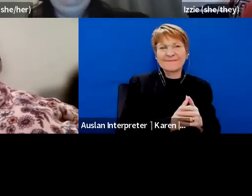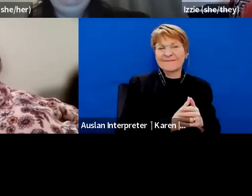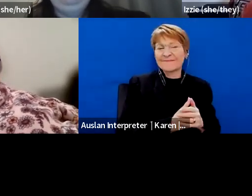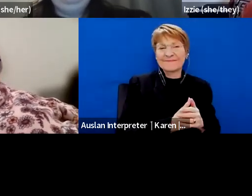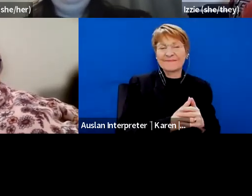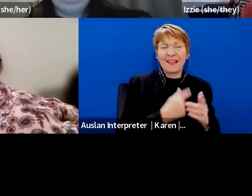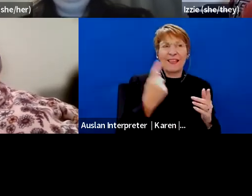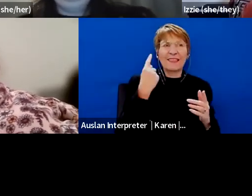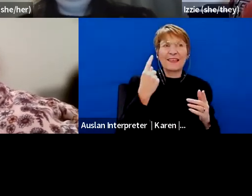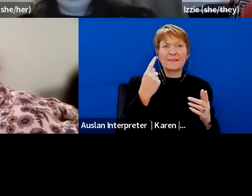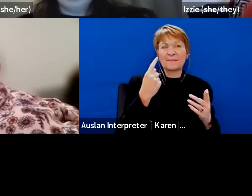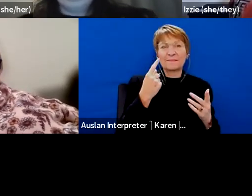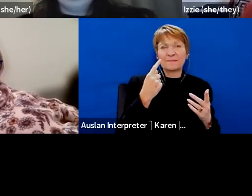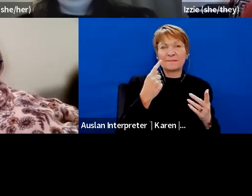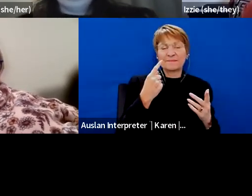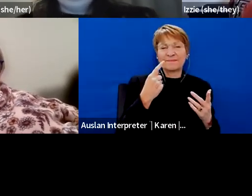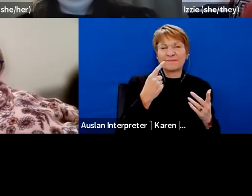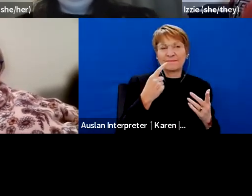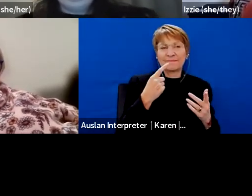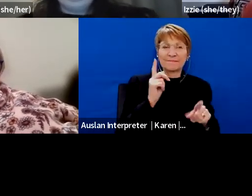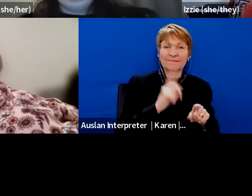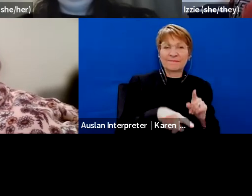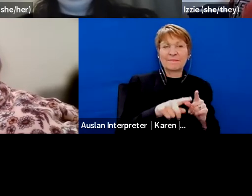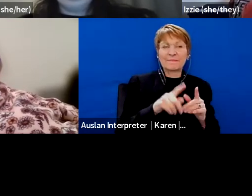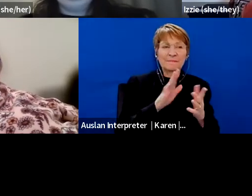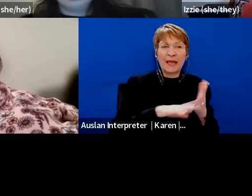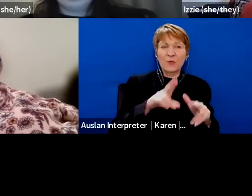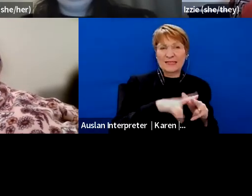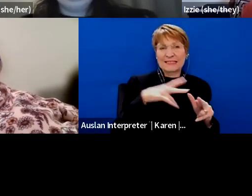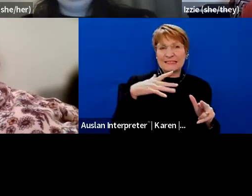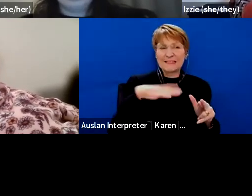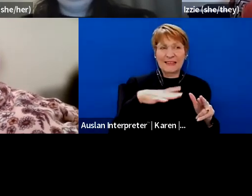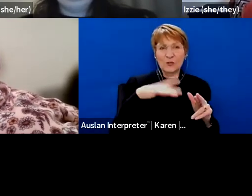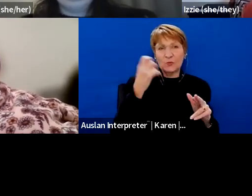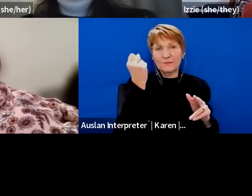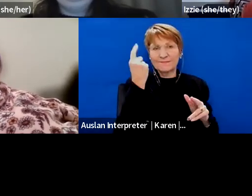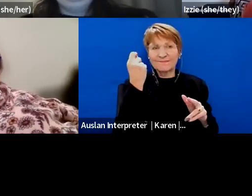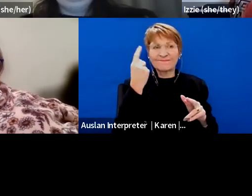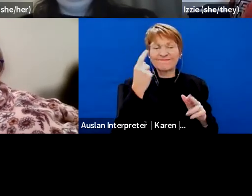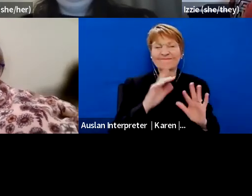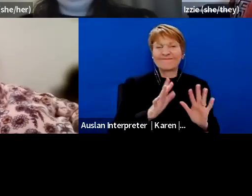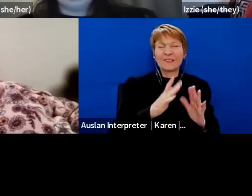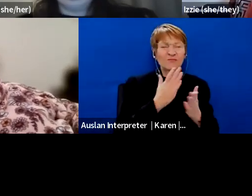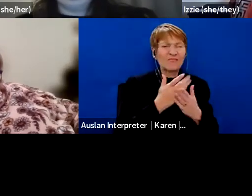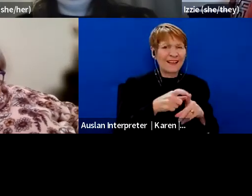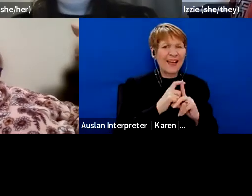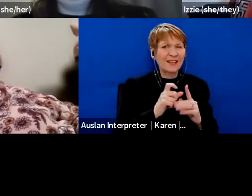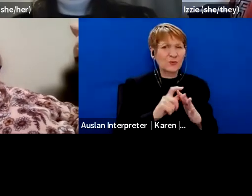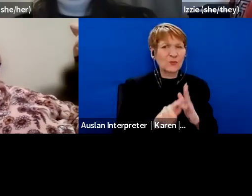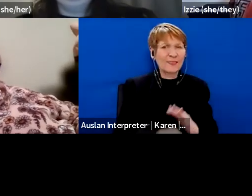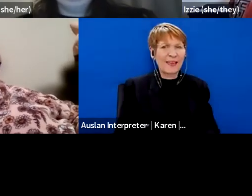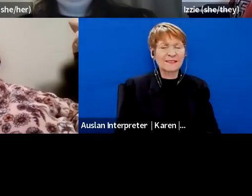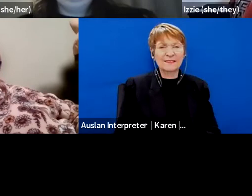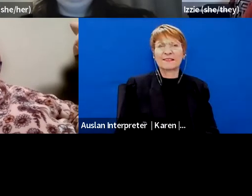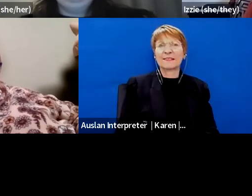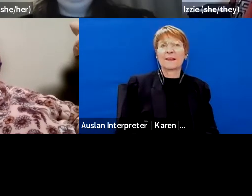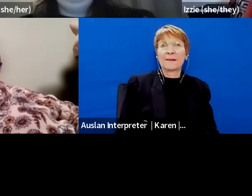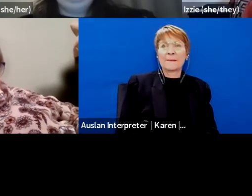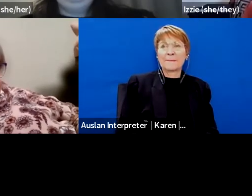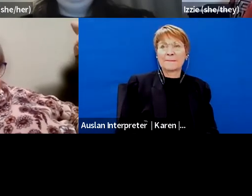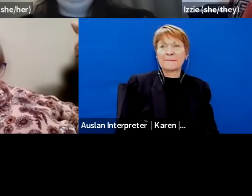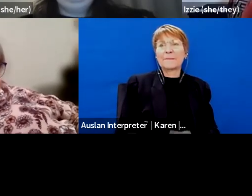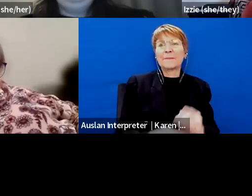So the is generally as parents we need to learn how to change that mindset as well which is hard to do.